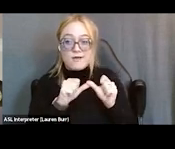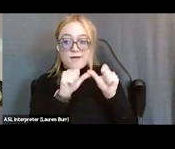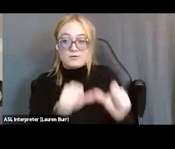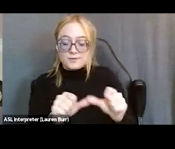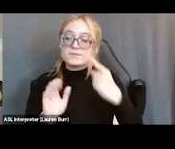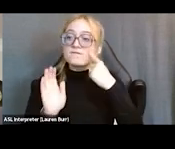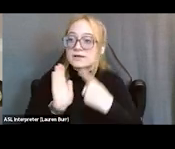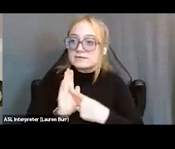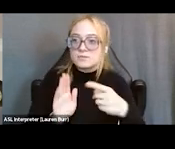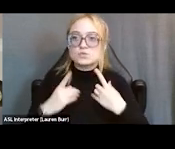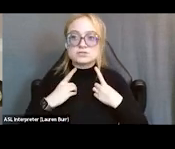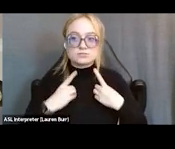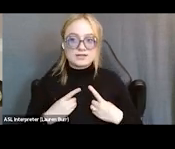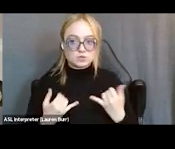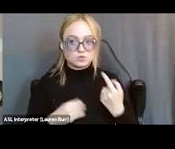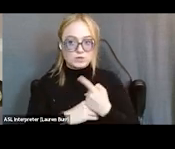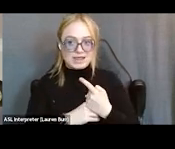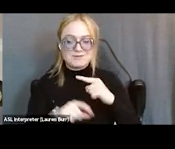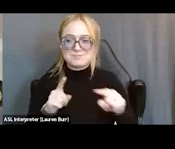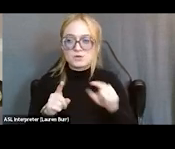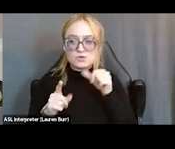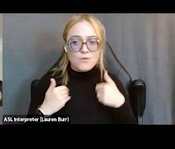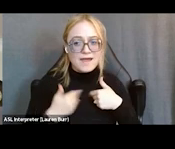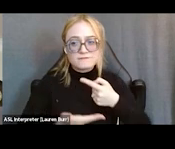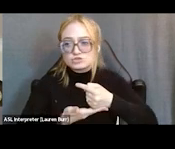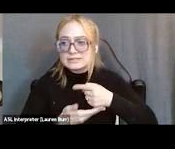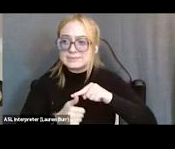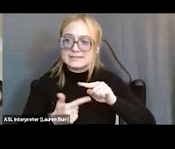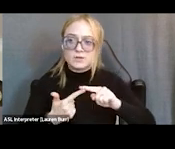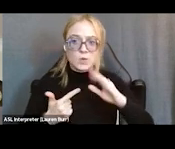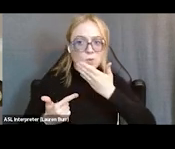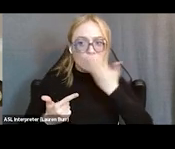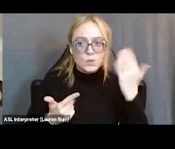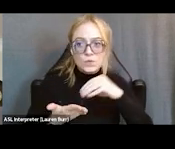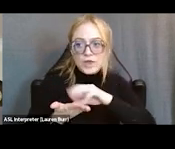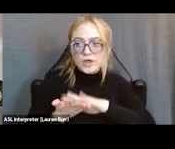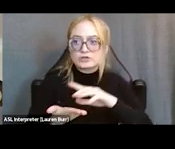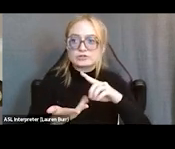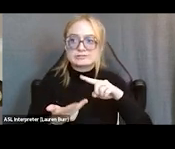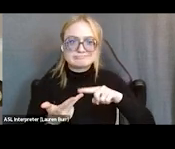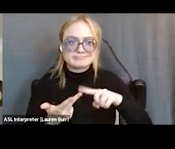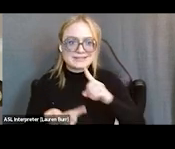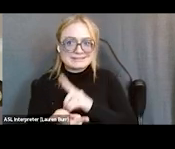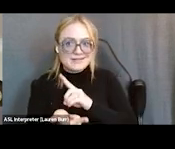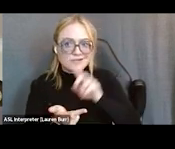you're depressed today but don't have treatment, don't have records, your doctor hasn't mentioned it, you're not getting any medications,